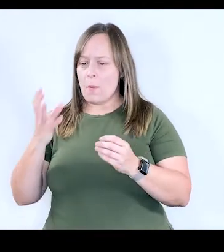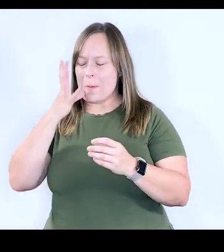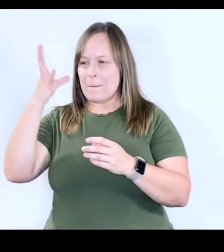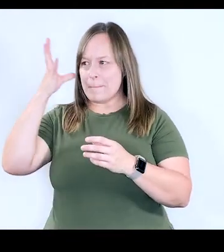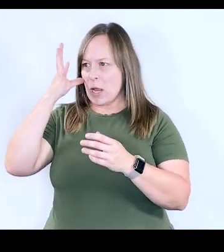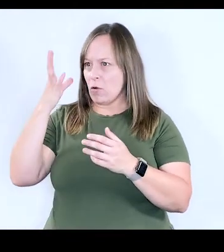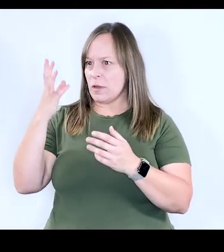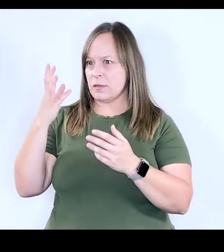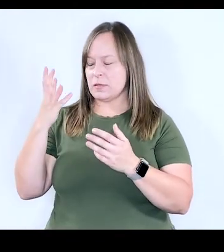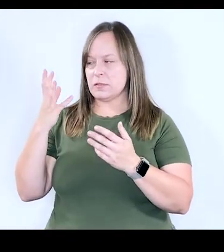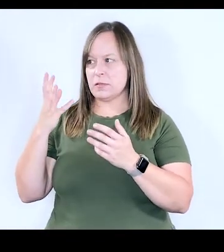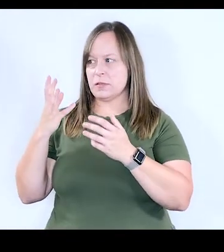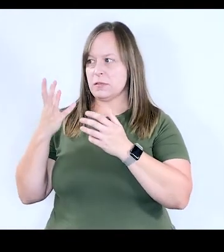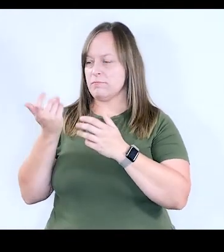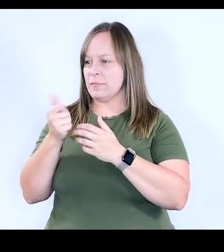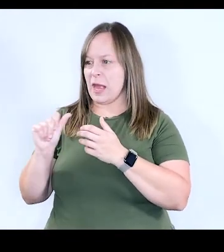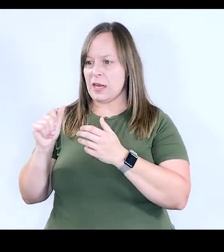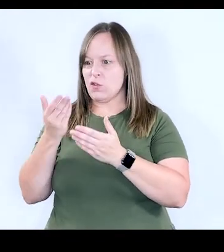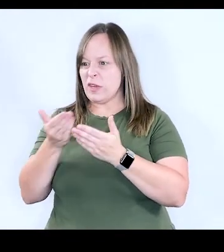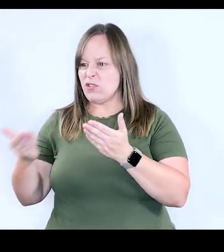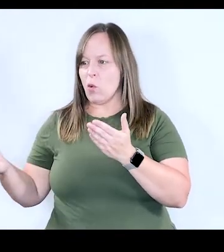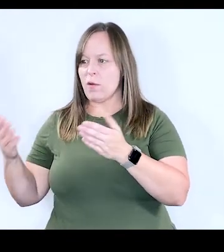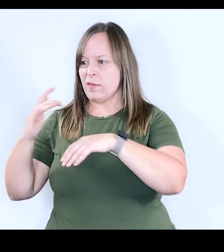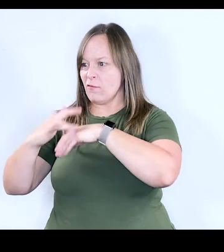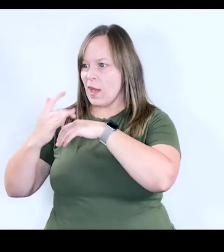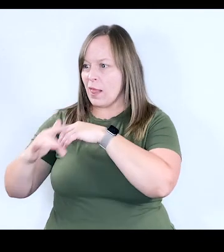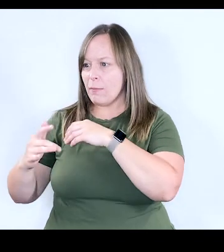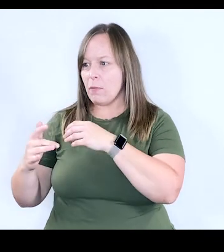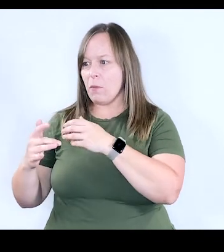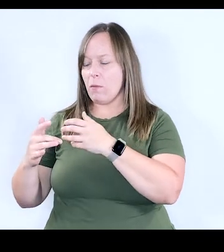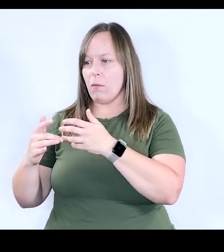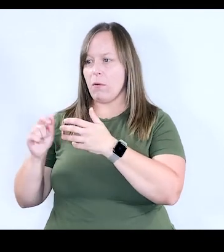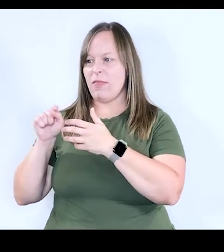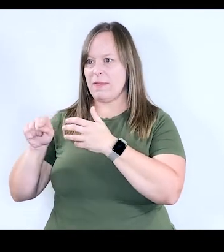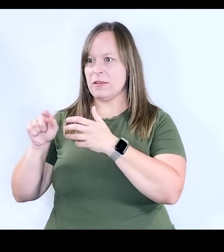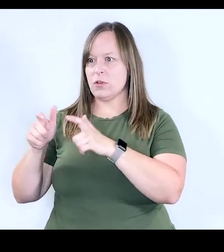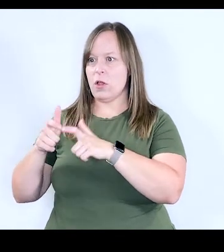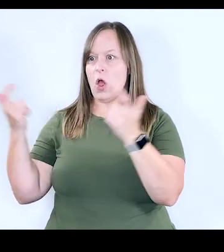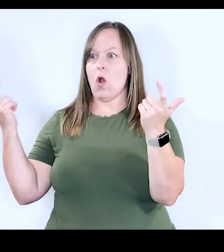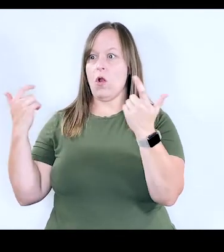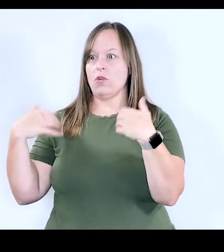are concerned and any resources that are available to them, this is a very large topic.